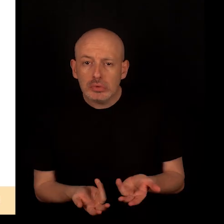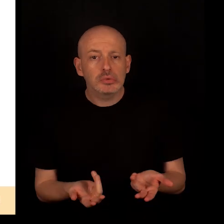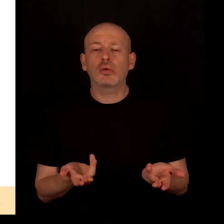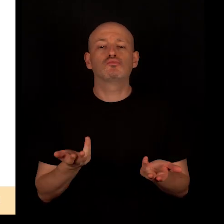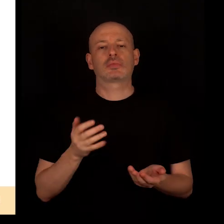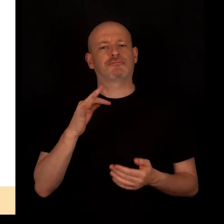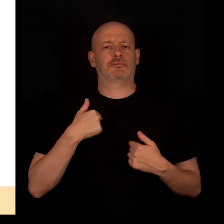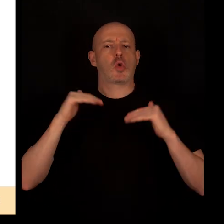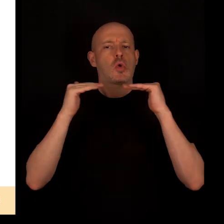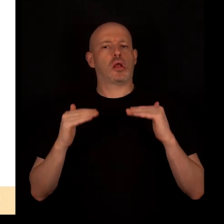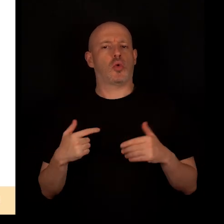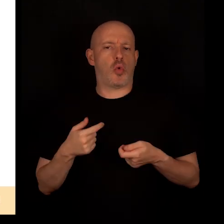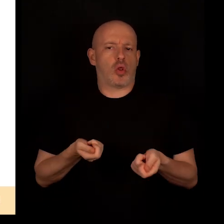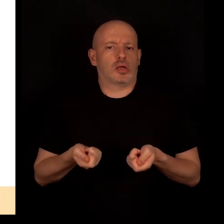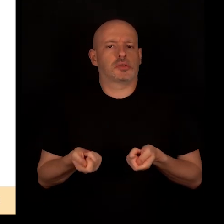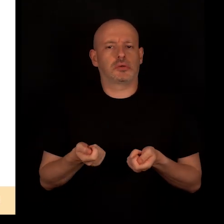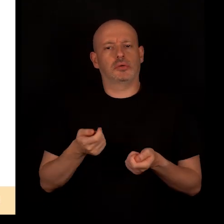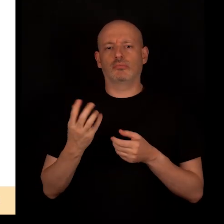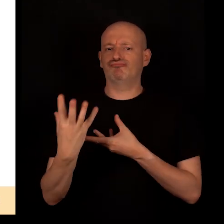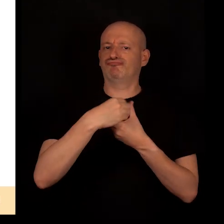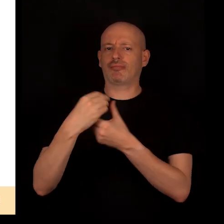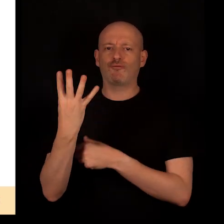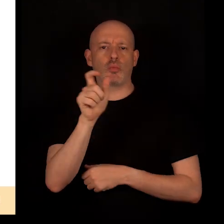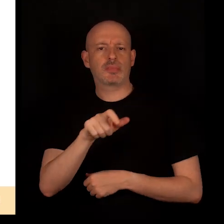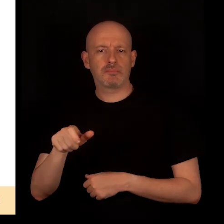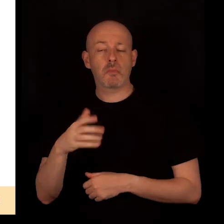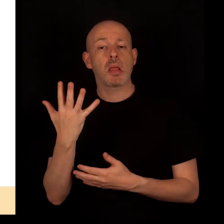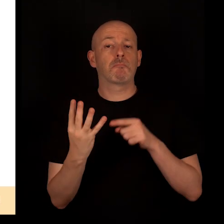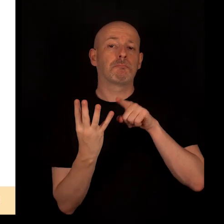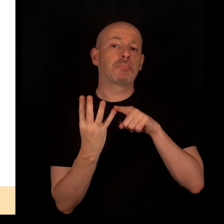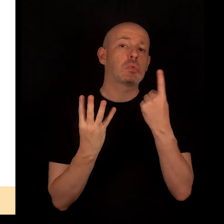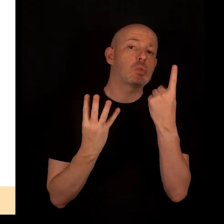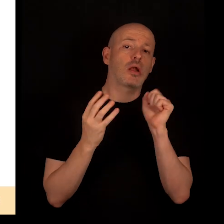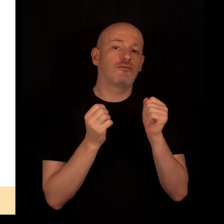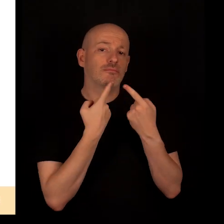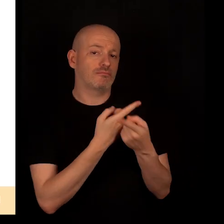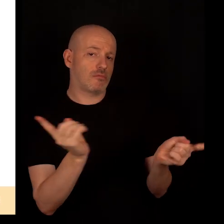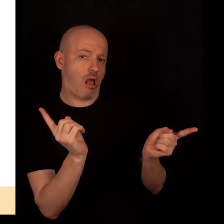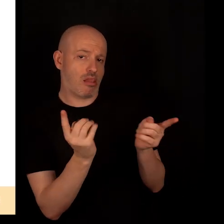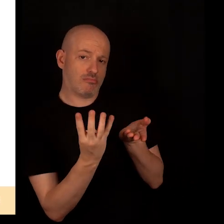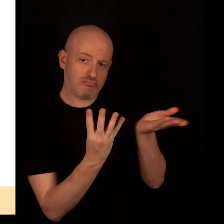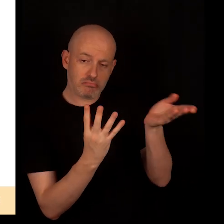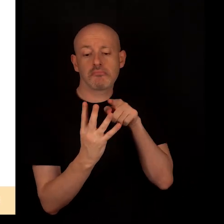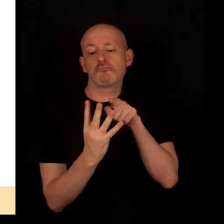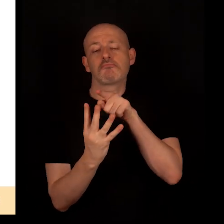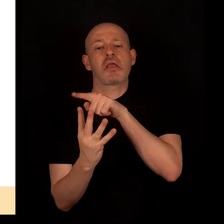So if I'm organising a residency inviting four people, maybe 1 is through an open call, the rest are people I know